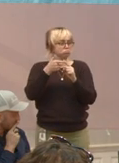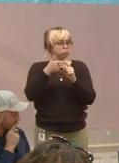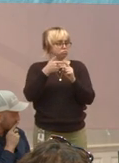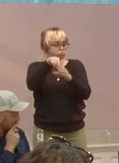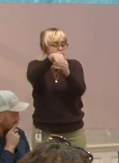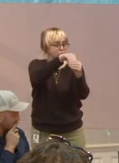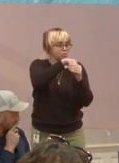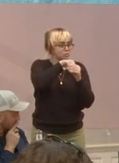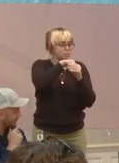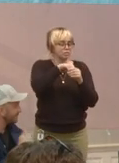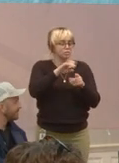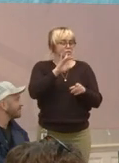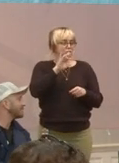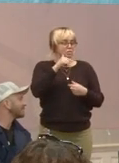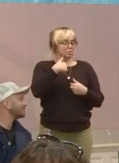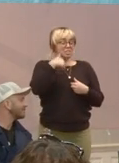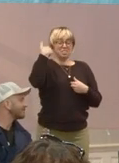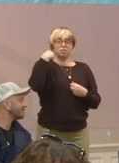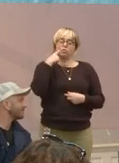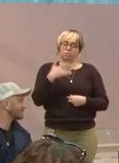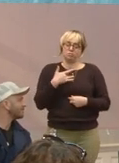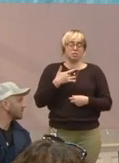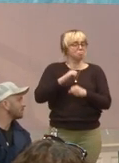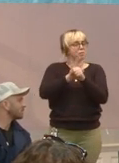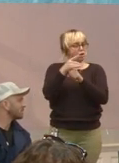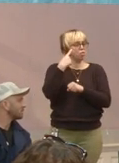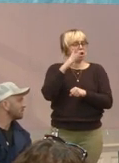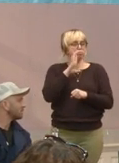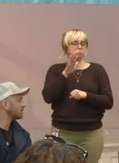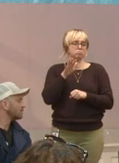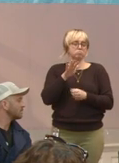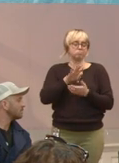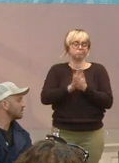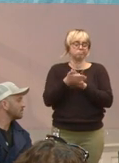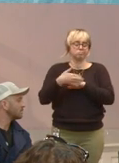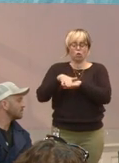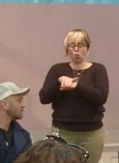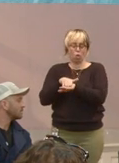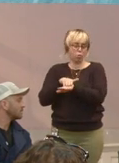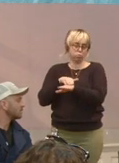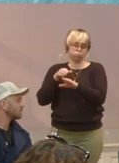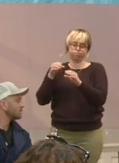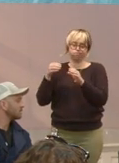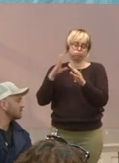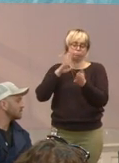say I was certainly a pandemic must have exploded everything. Right? You know, like, we can't afford anything went to zoom